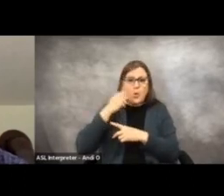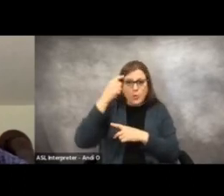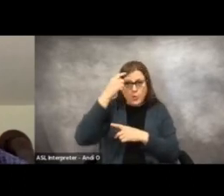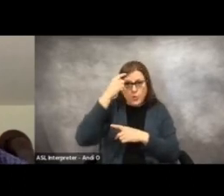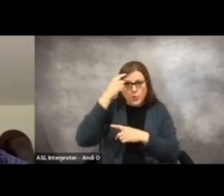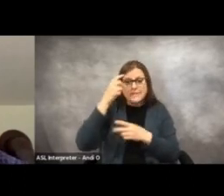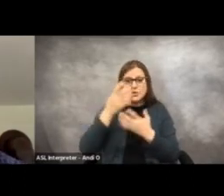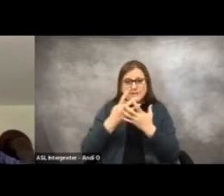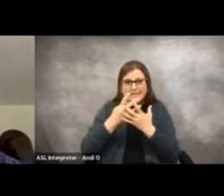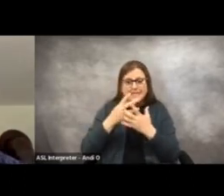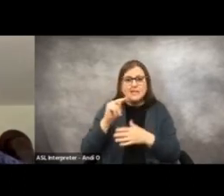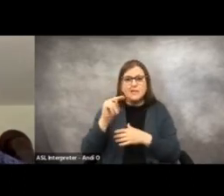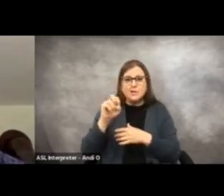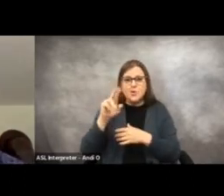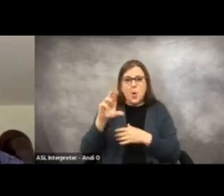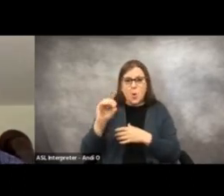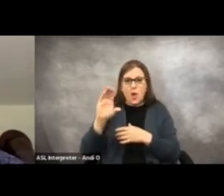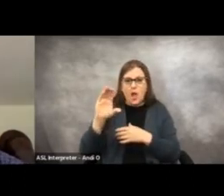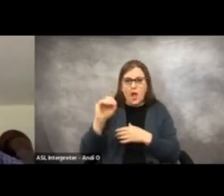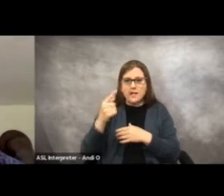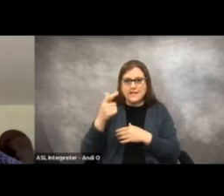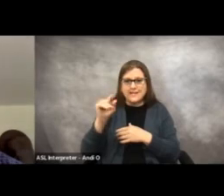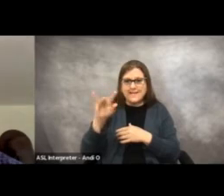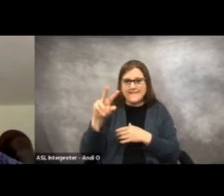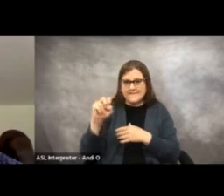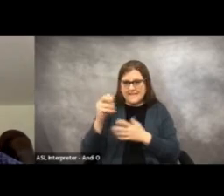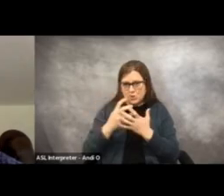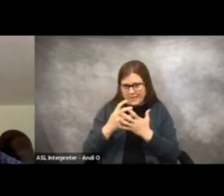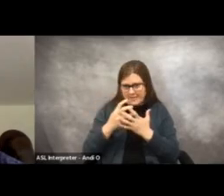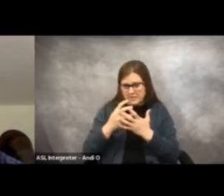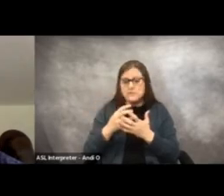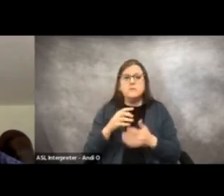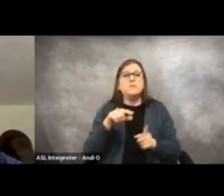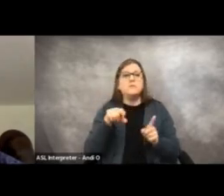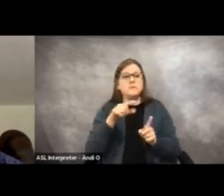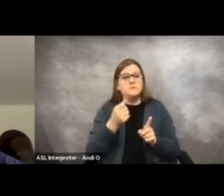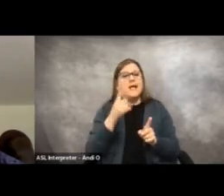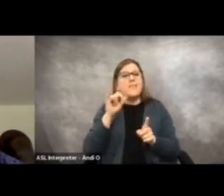this is a way to understand the effect of that brain injury that was established through